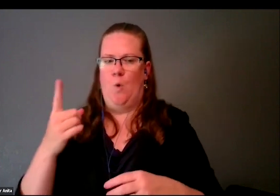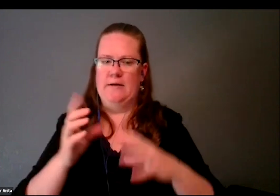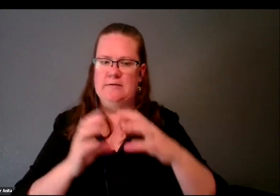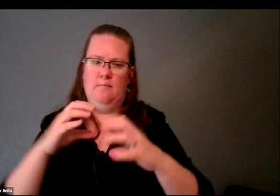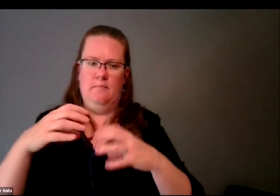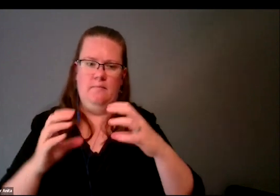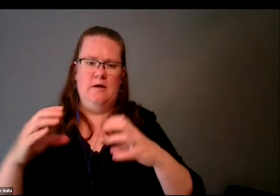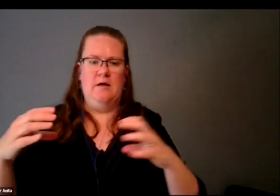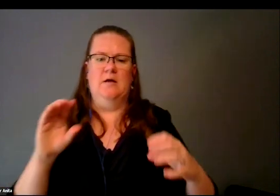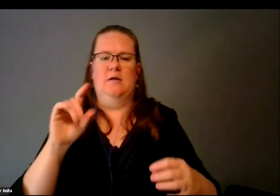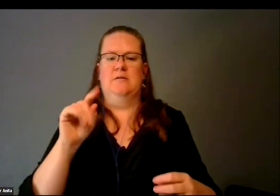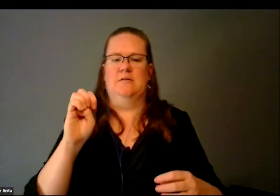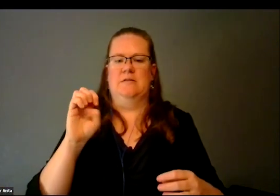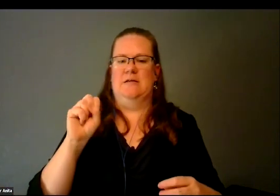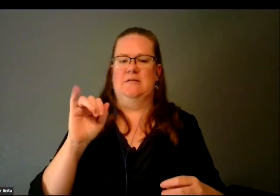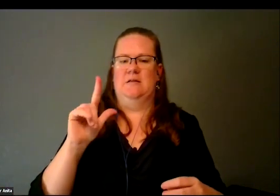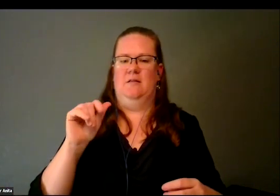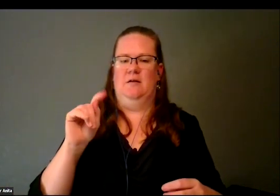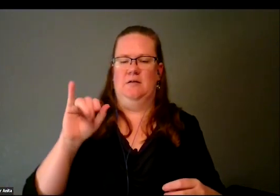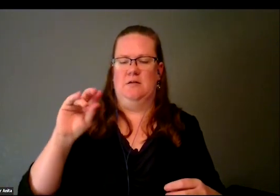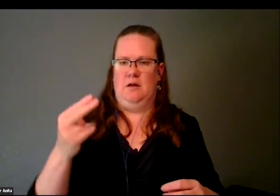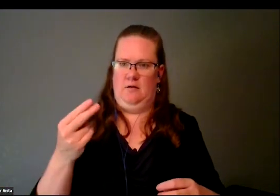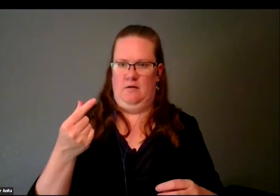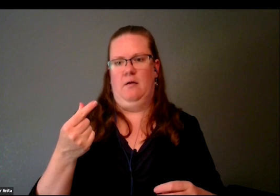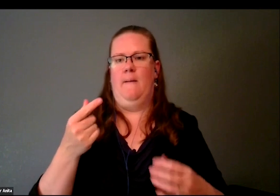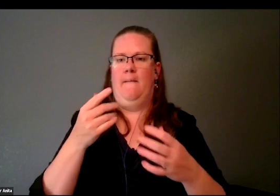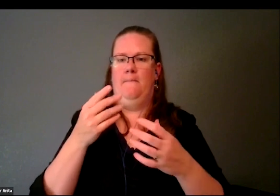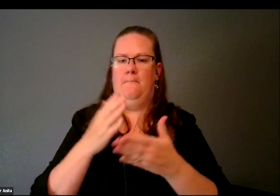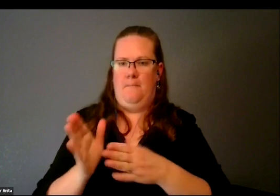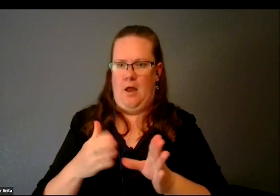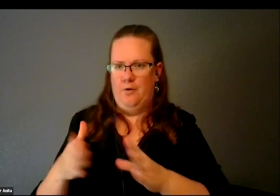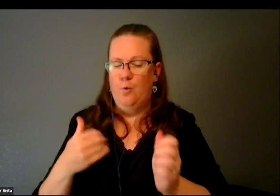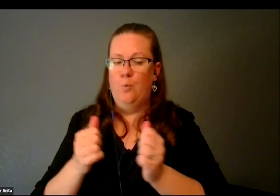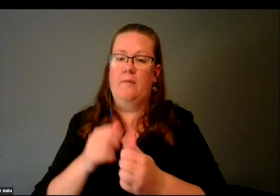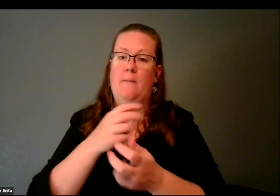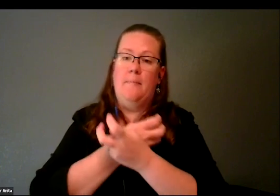with the bats and the angels. The one next to it is a mosaic piece, so it's a bunch of different